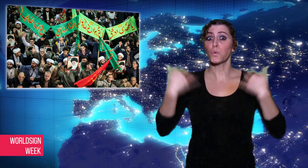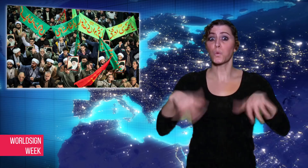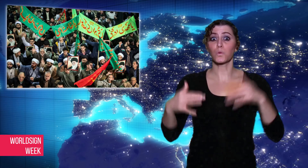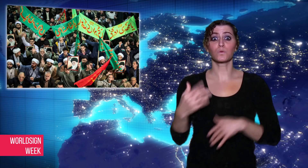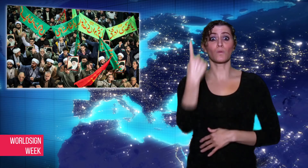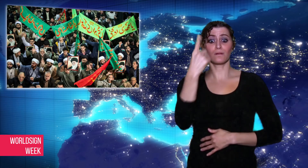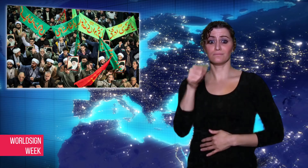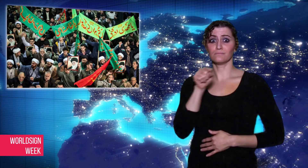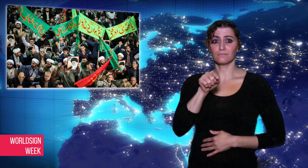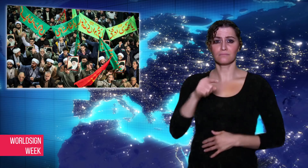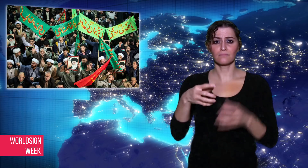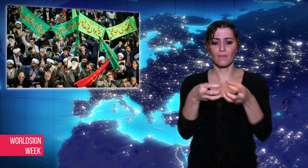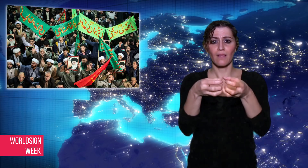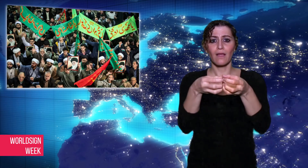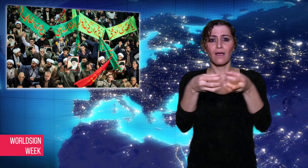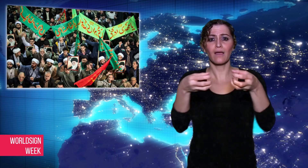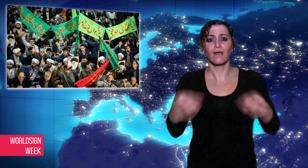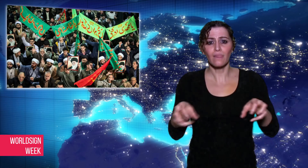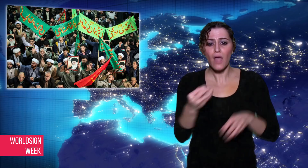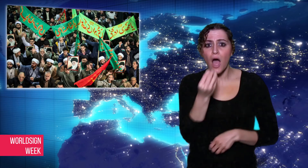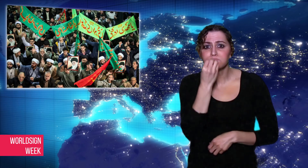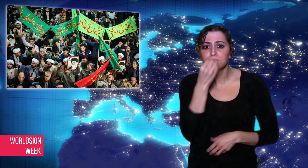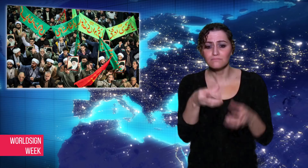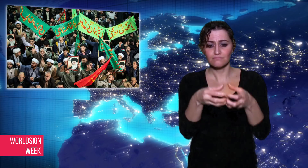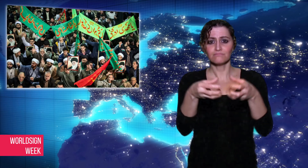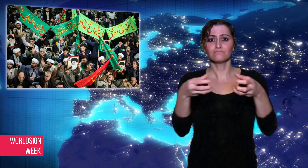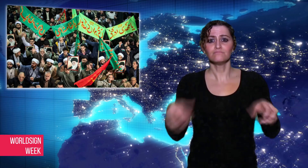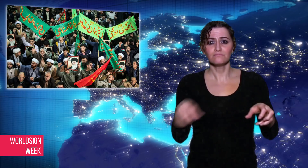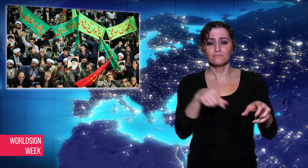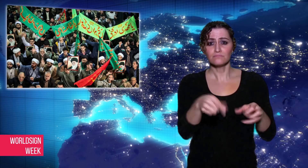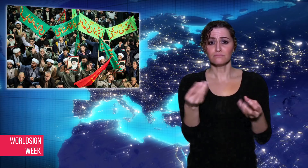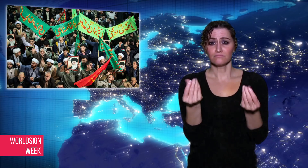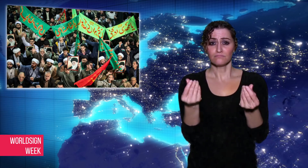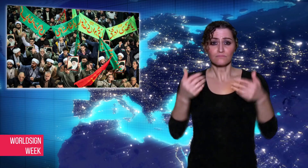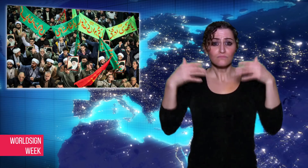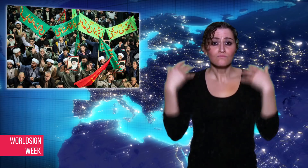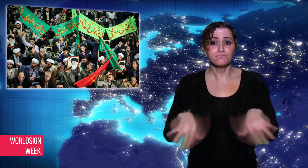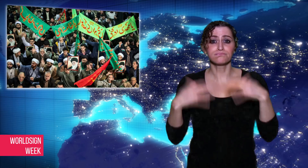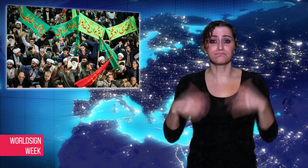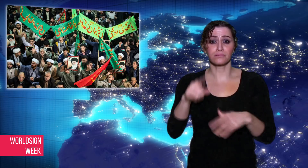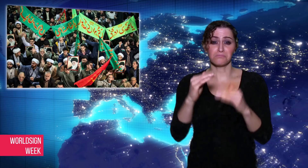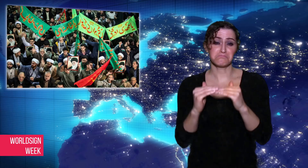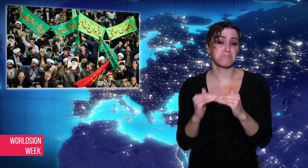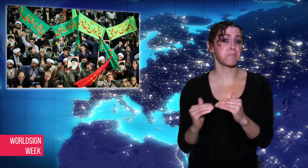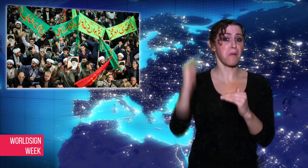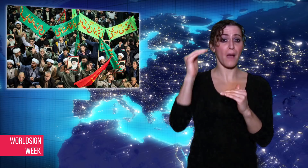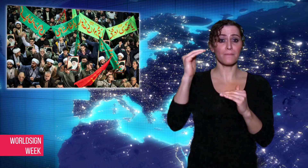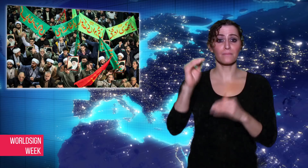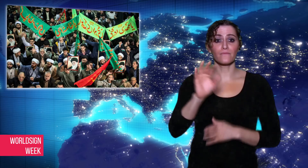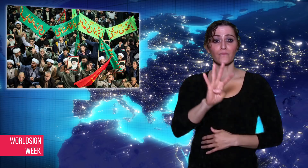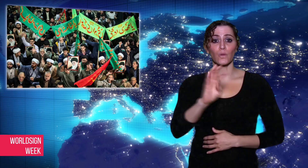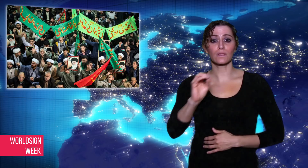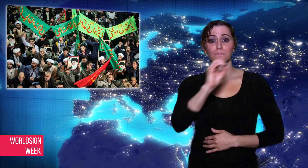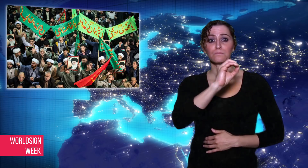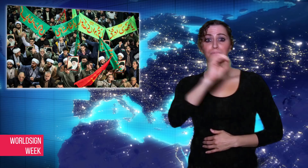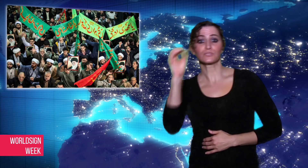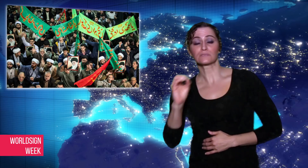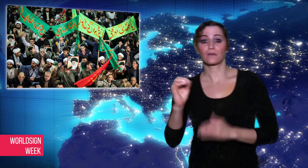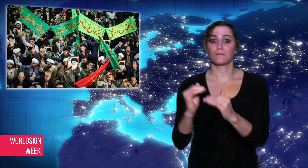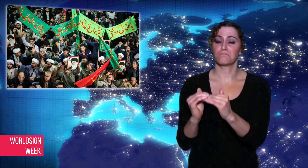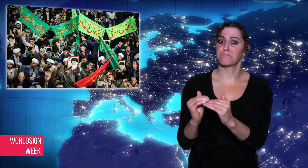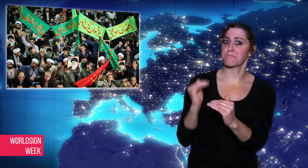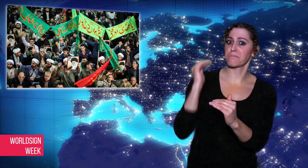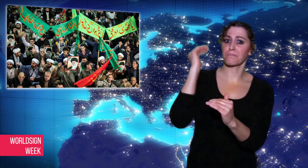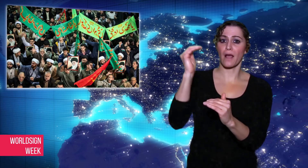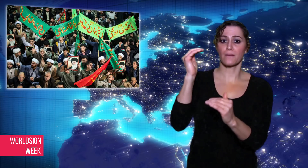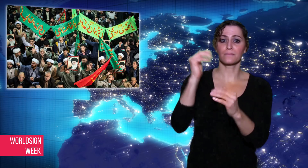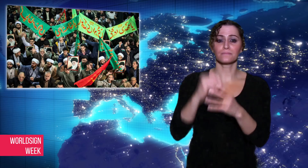Arrests followed, and the government